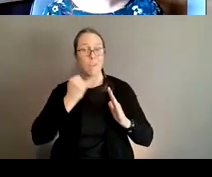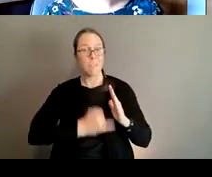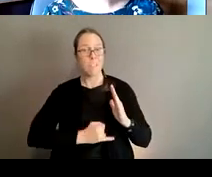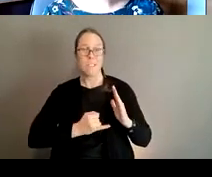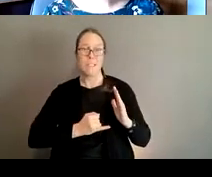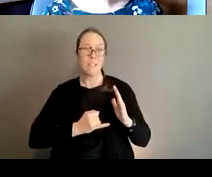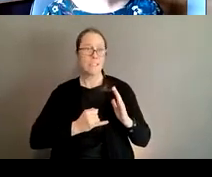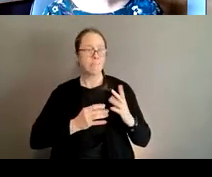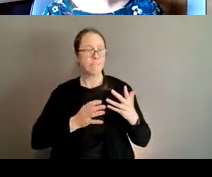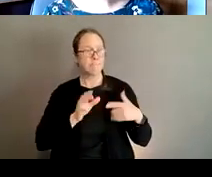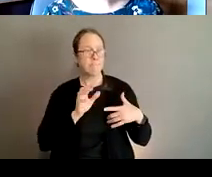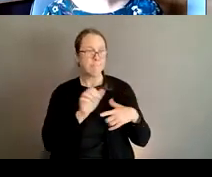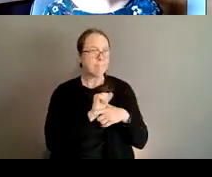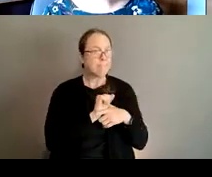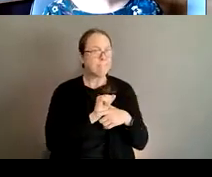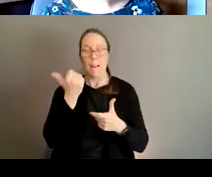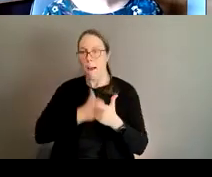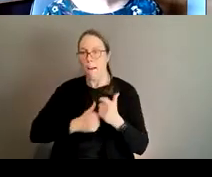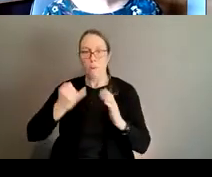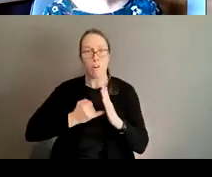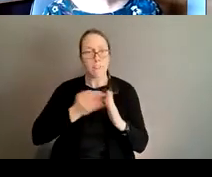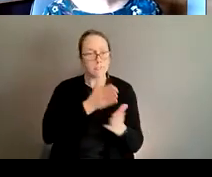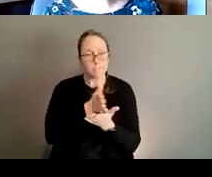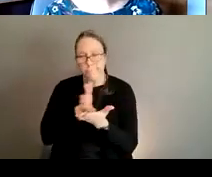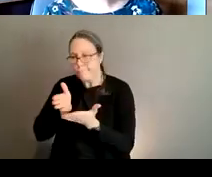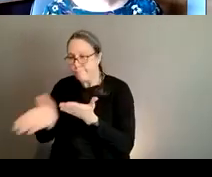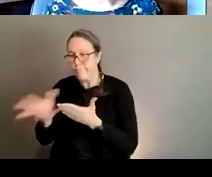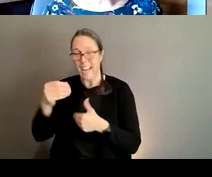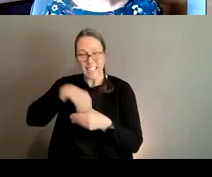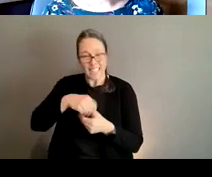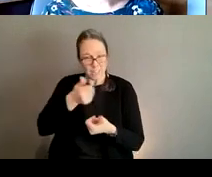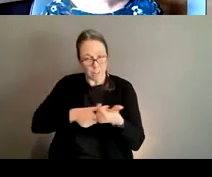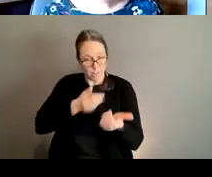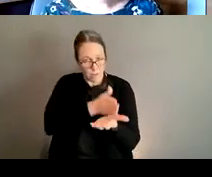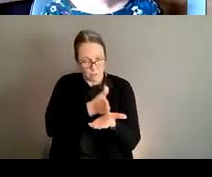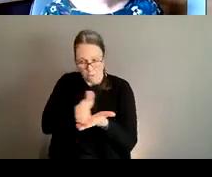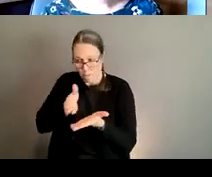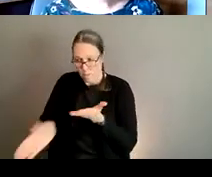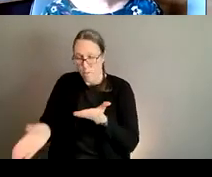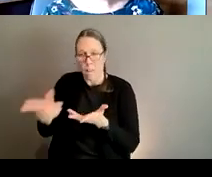in every artistic discipline, and within those artistic disciplines working all kinds of